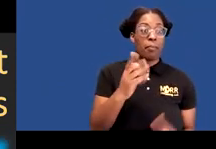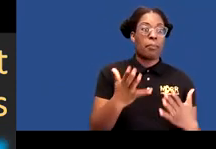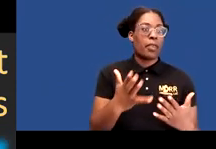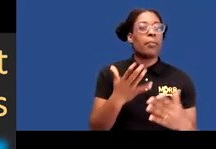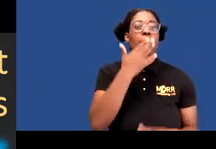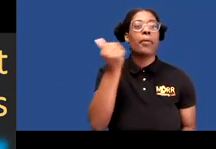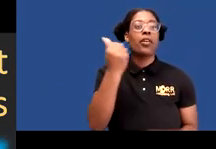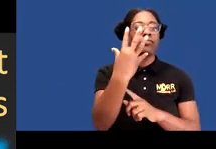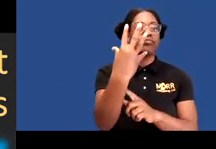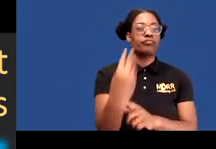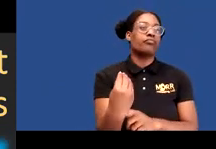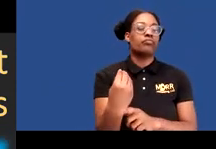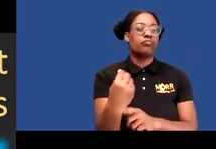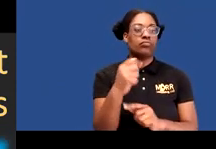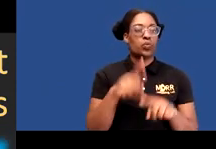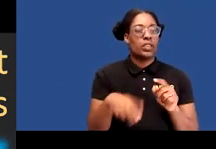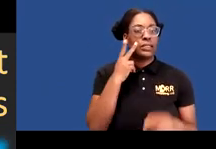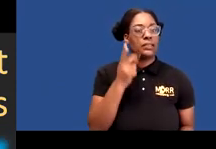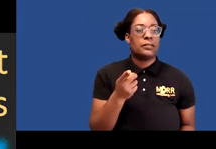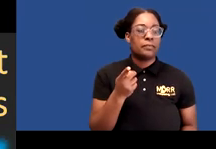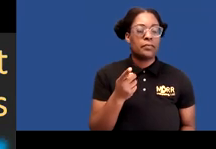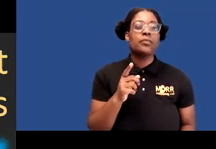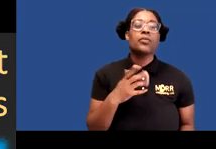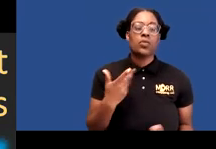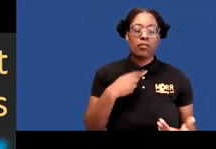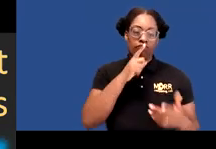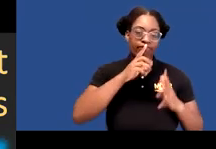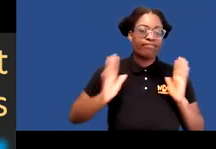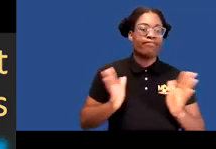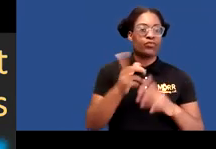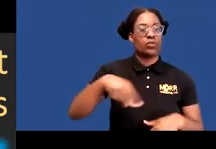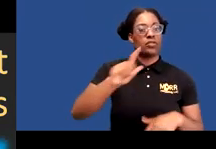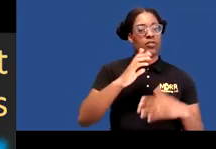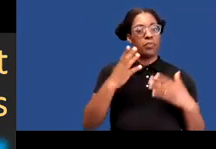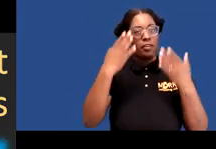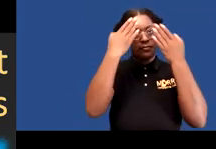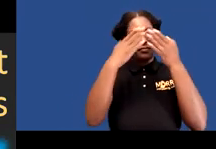And I encourage you to maintain some flexibility for writers